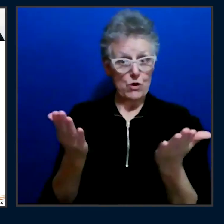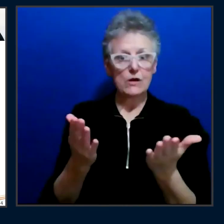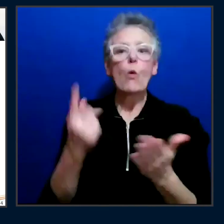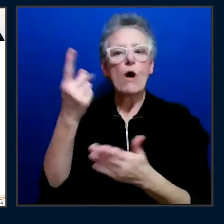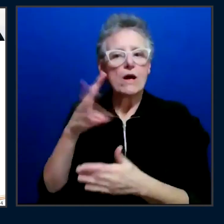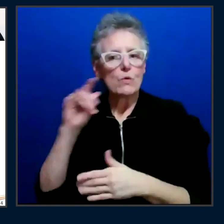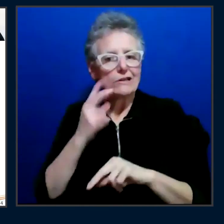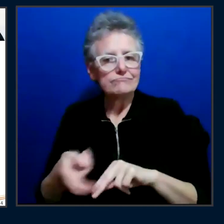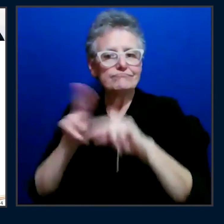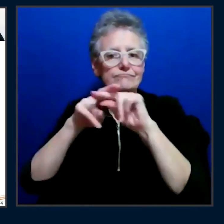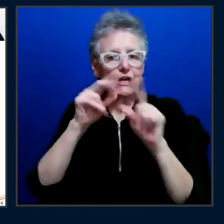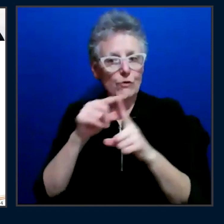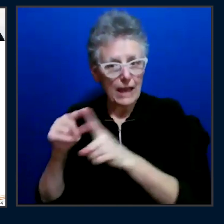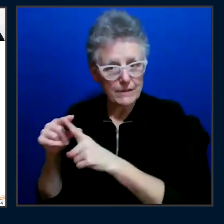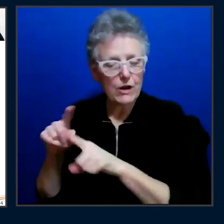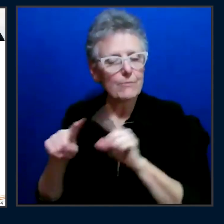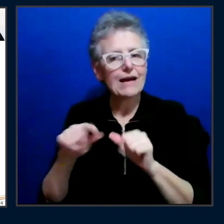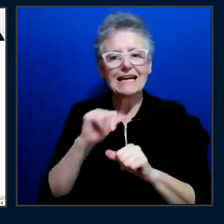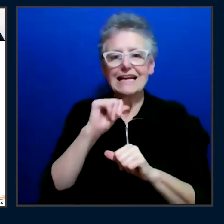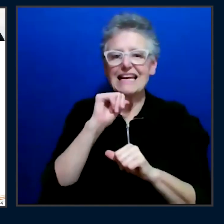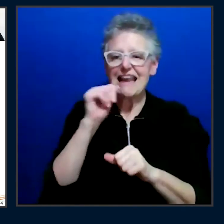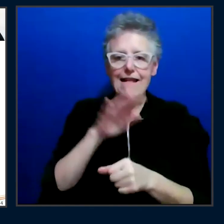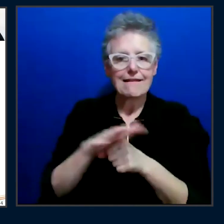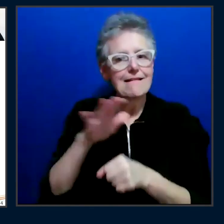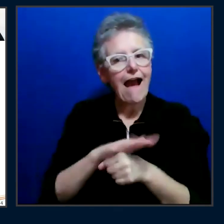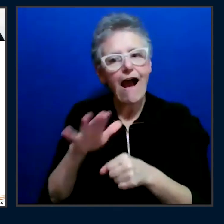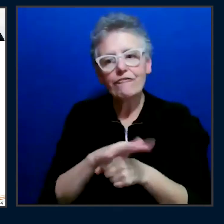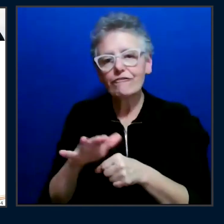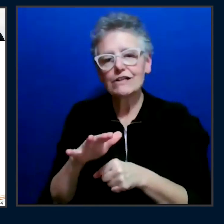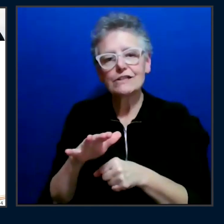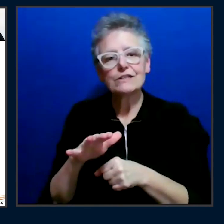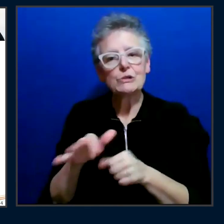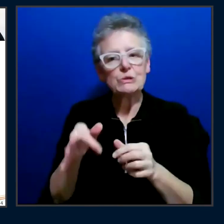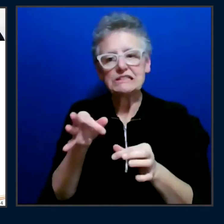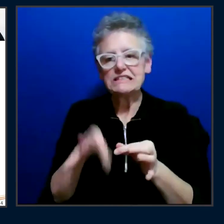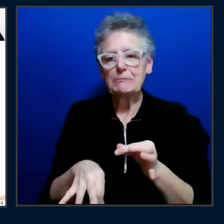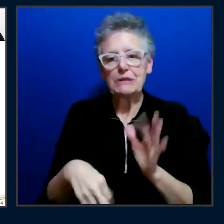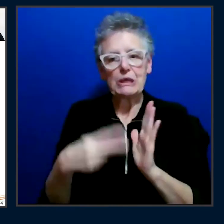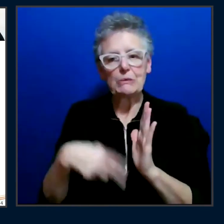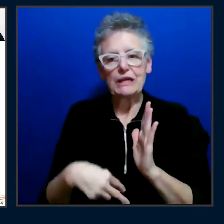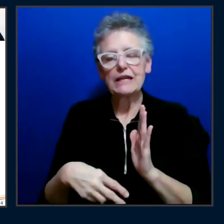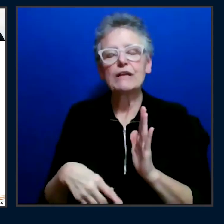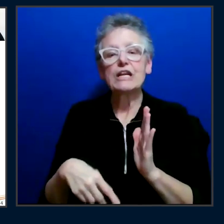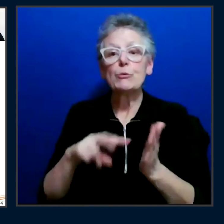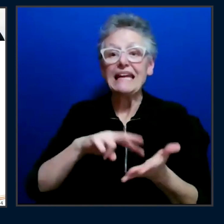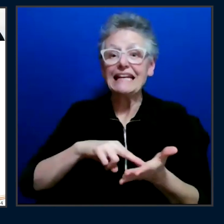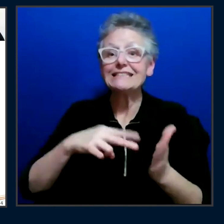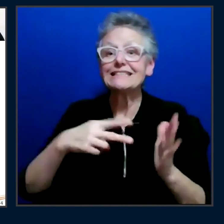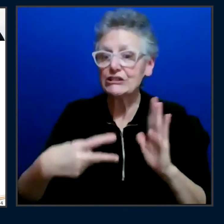to increase vocabulary. However, it's not enough just to simply read. We need to be intentional